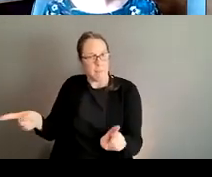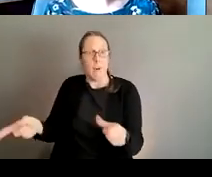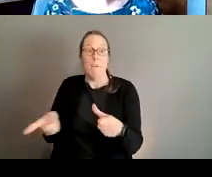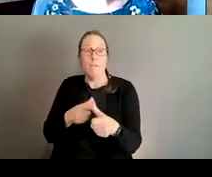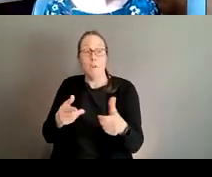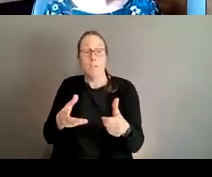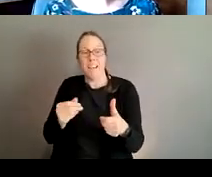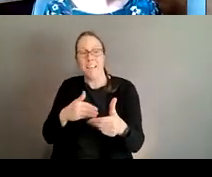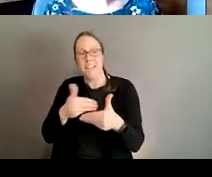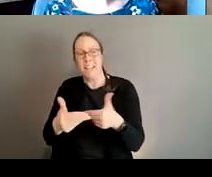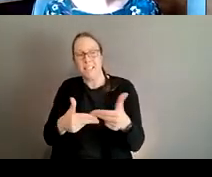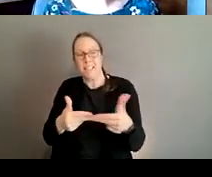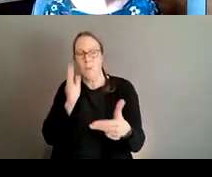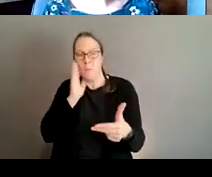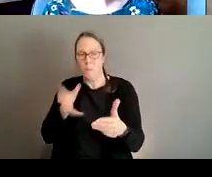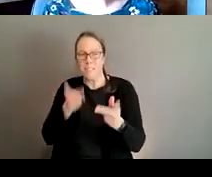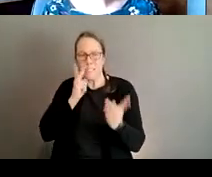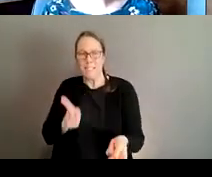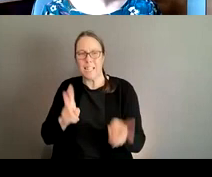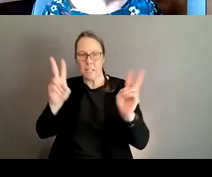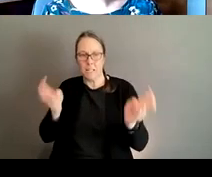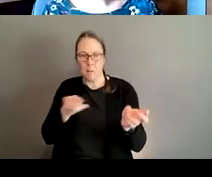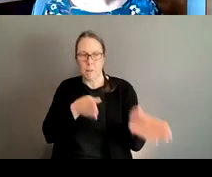the topic tracks for LEAD 2022.